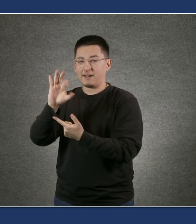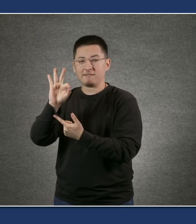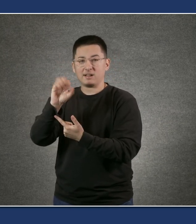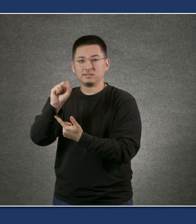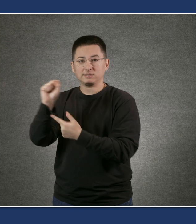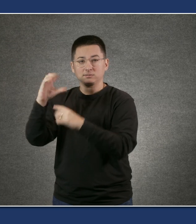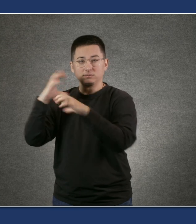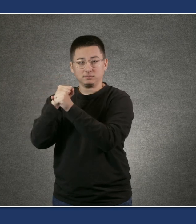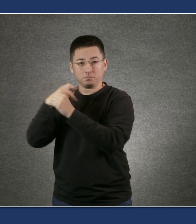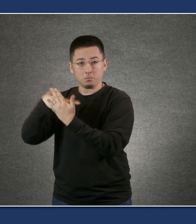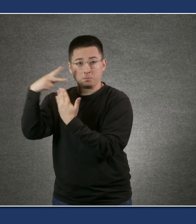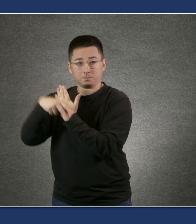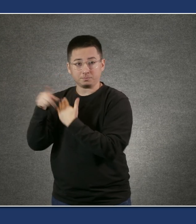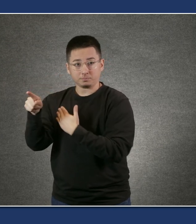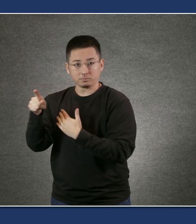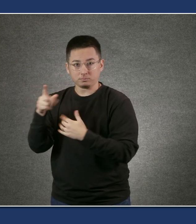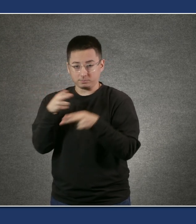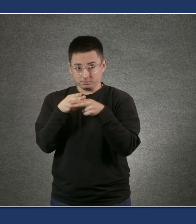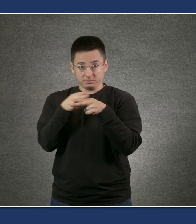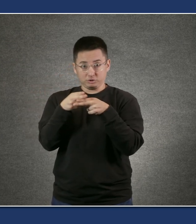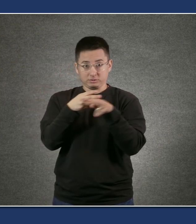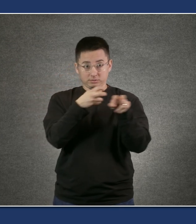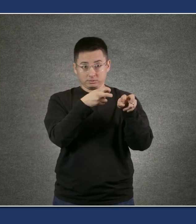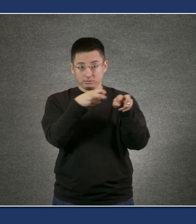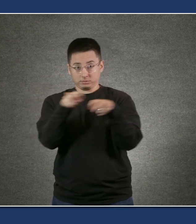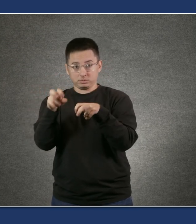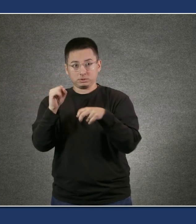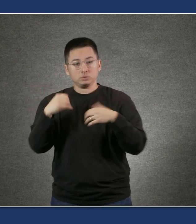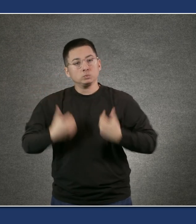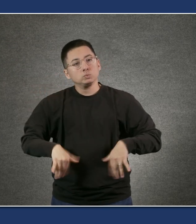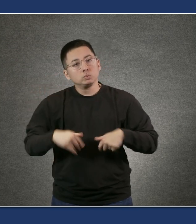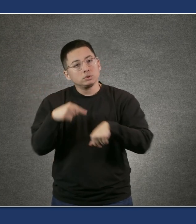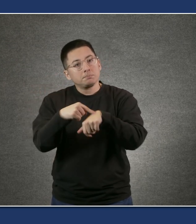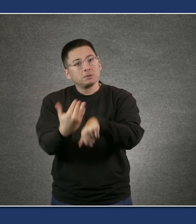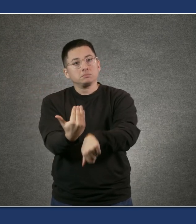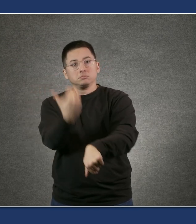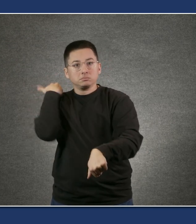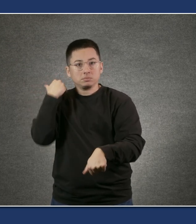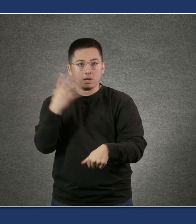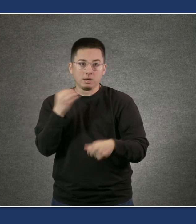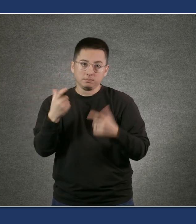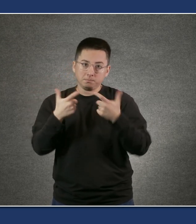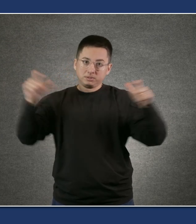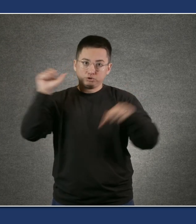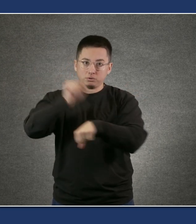is already proving both formidable and time-consuming. Whatever you may think about concerns